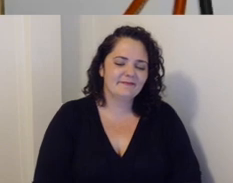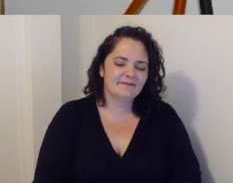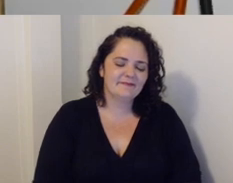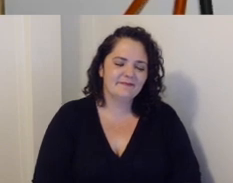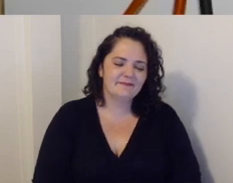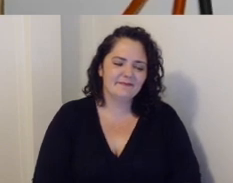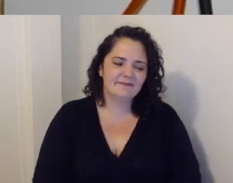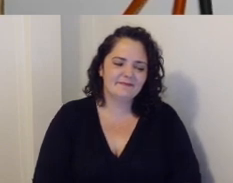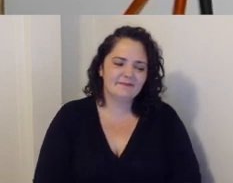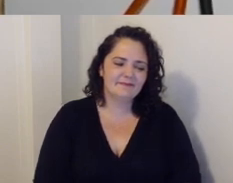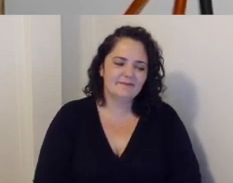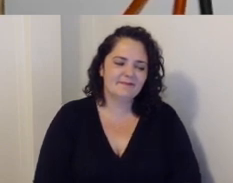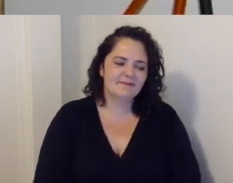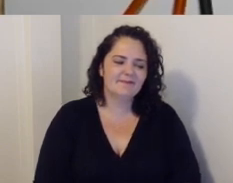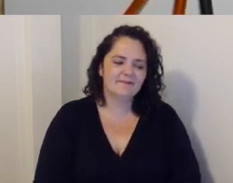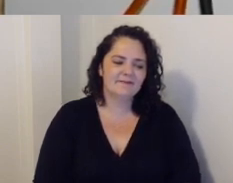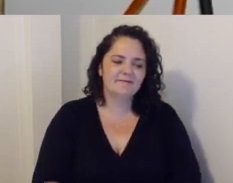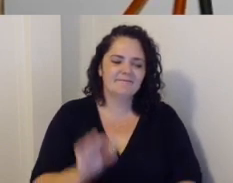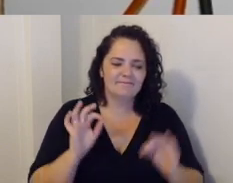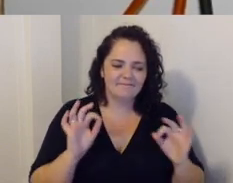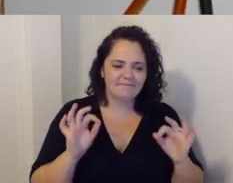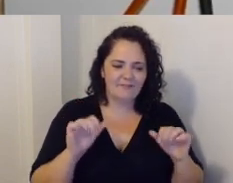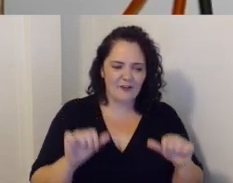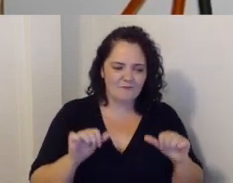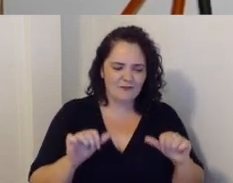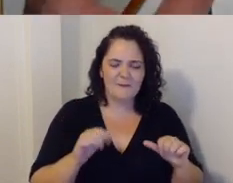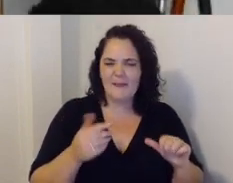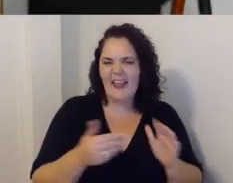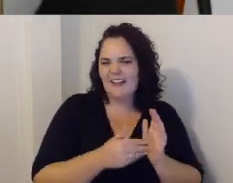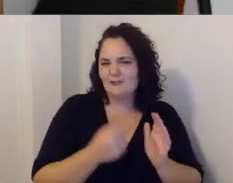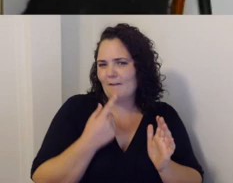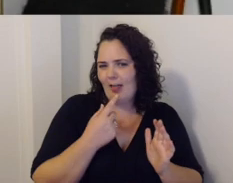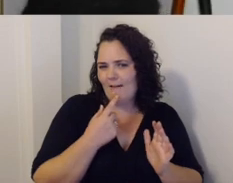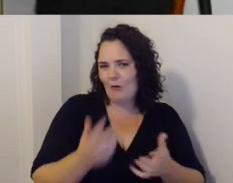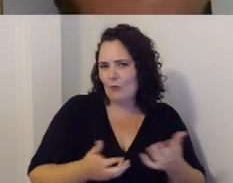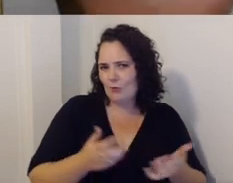the sauces will have a little something extra there alright nice alright and finally